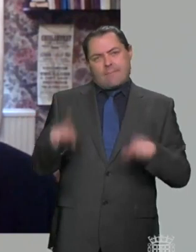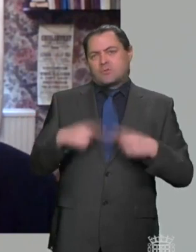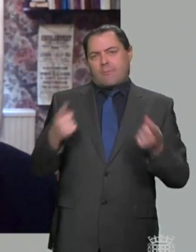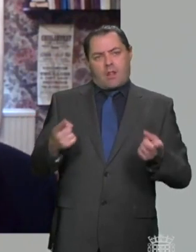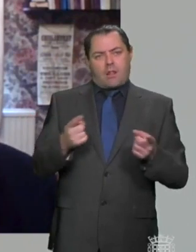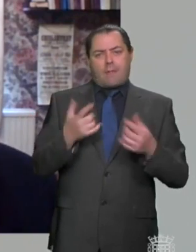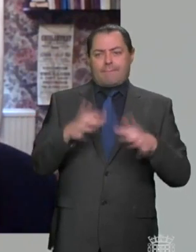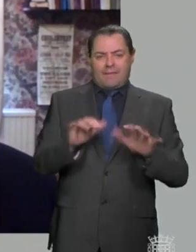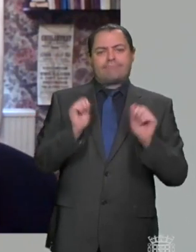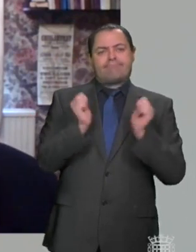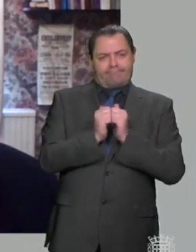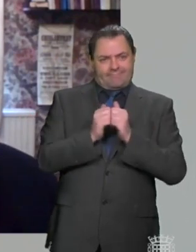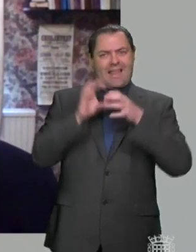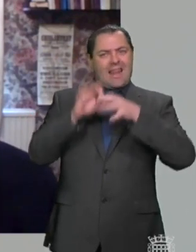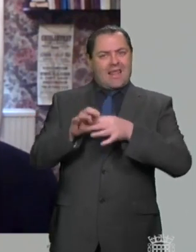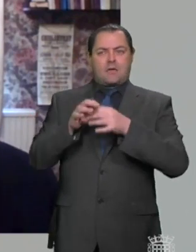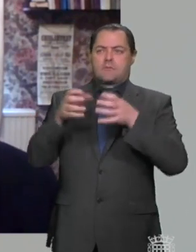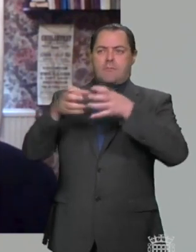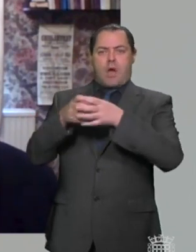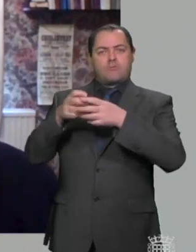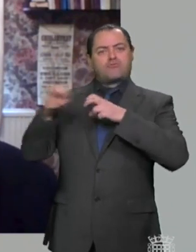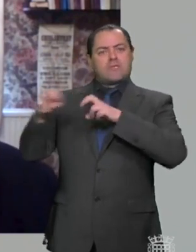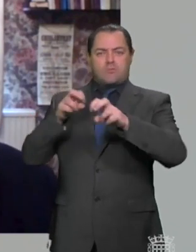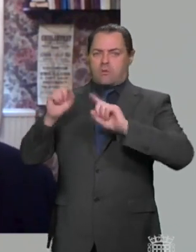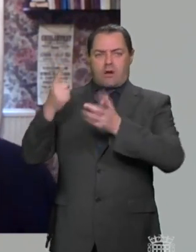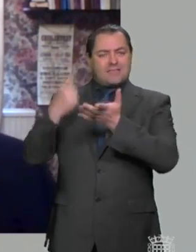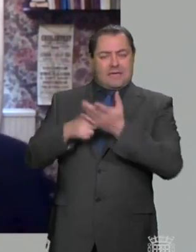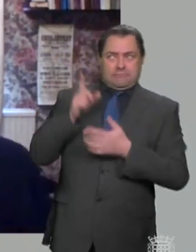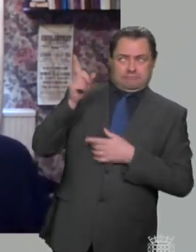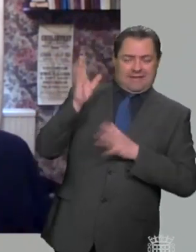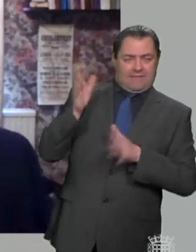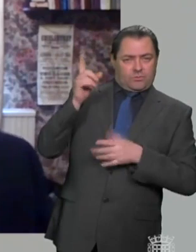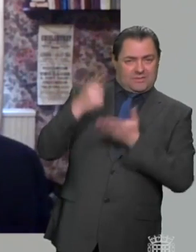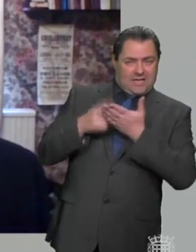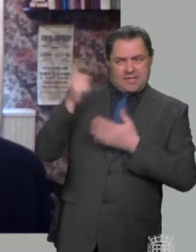Department for Transport does not give them the discretion to do so. The Department appears to say